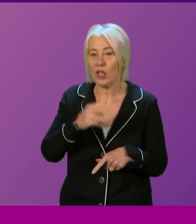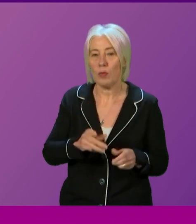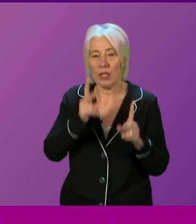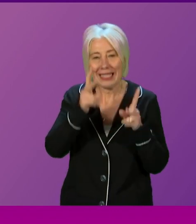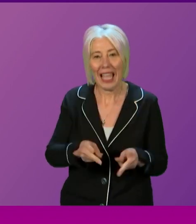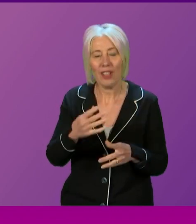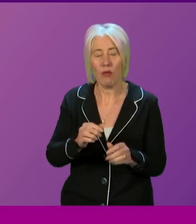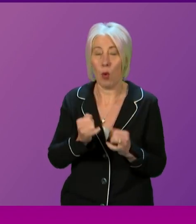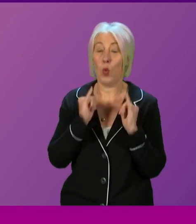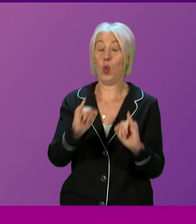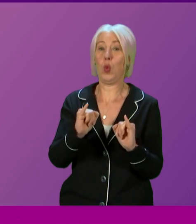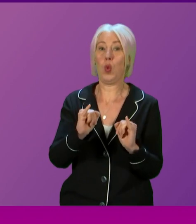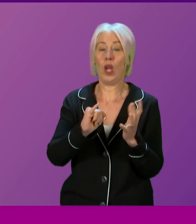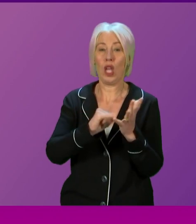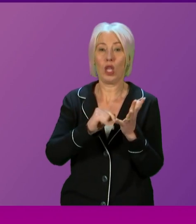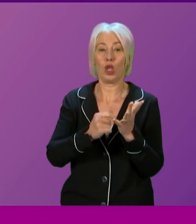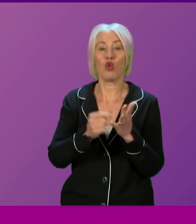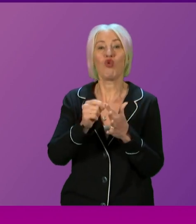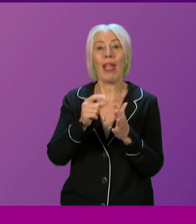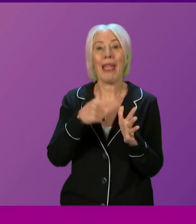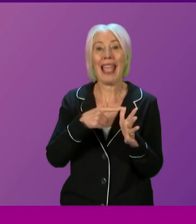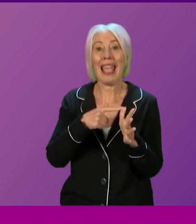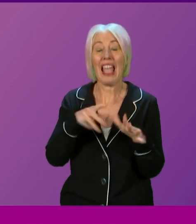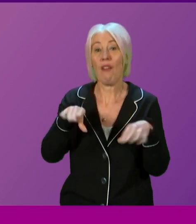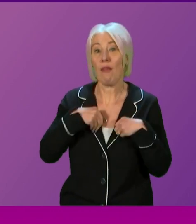group A Strep infections; our thoughts are with their families.